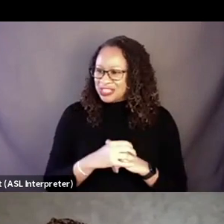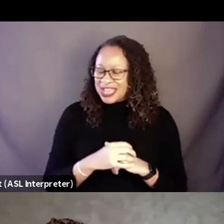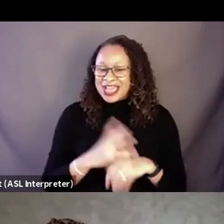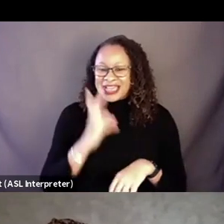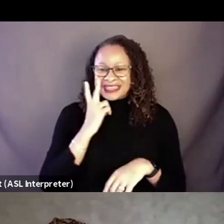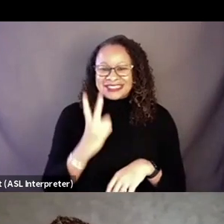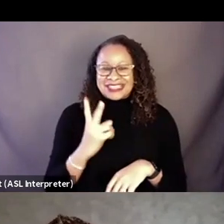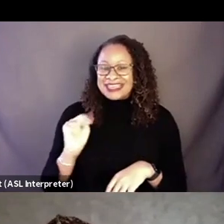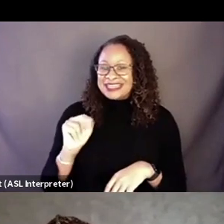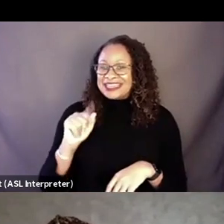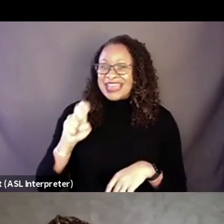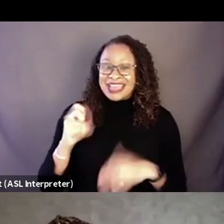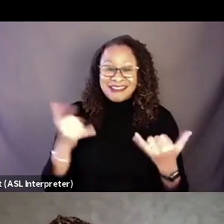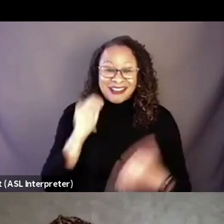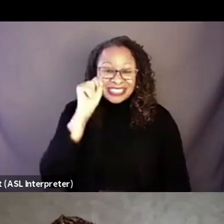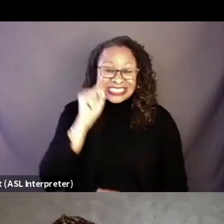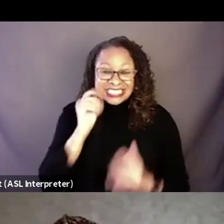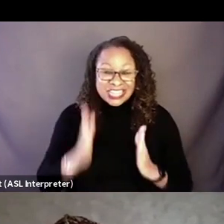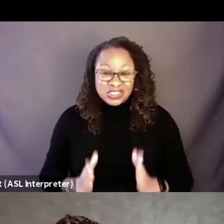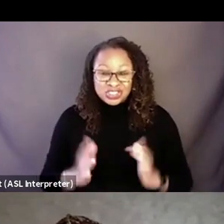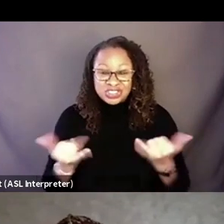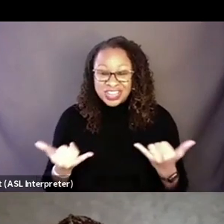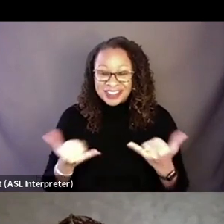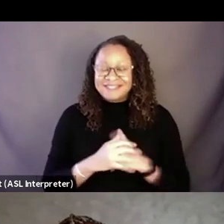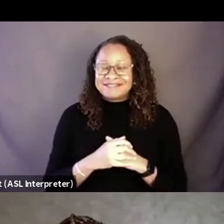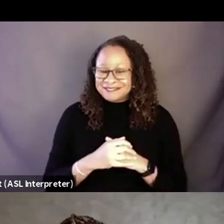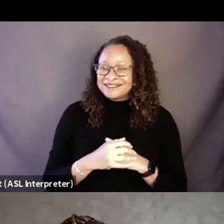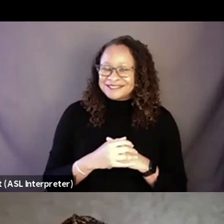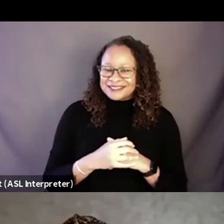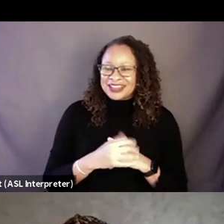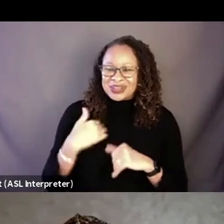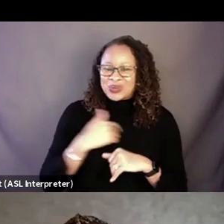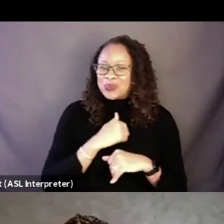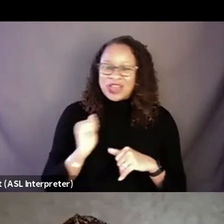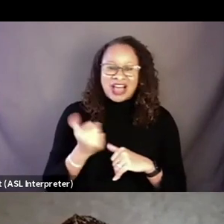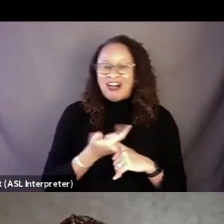Nate is now a teenager and like we are having all grown up conversations and you're like